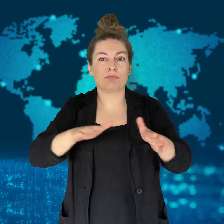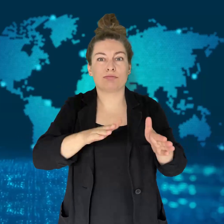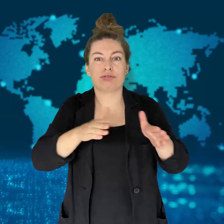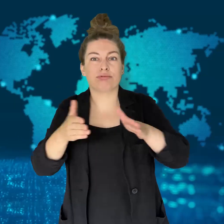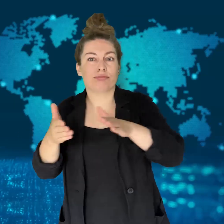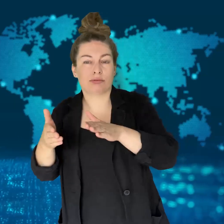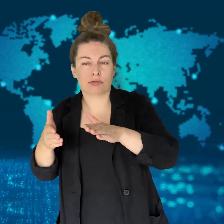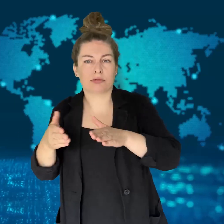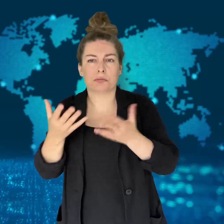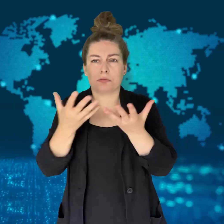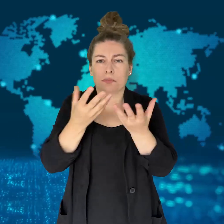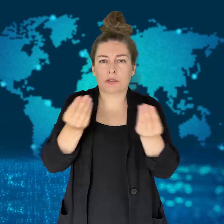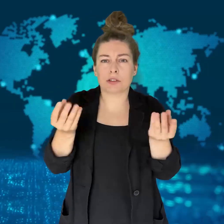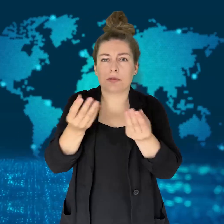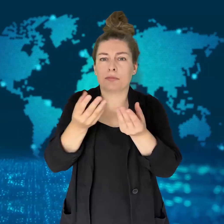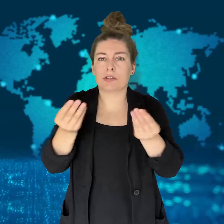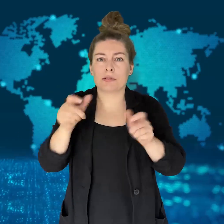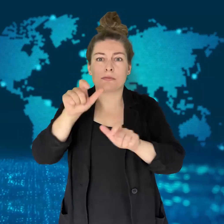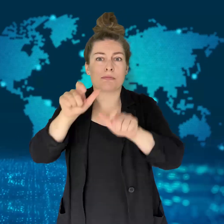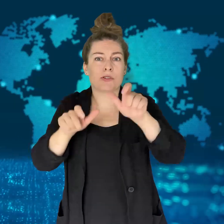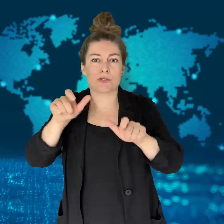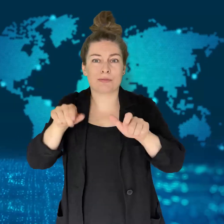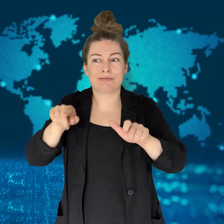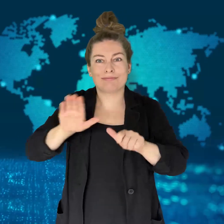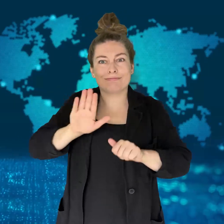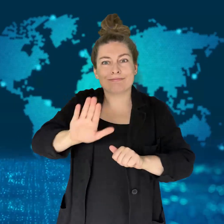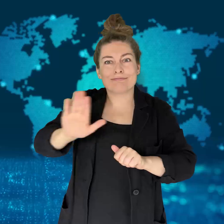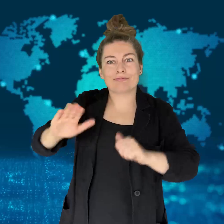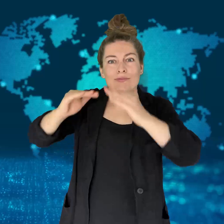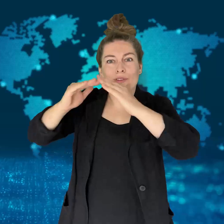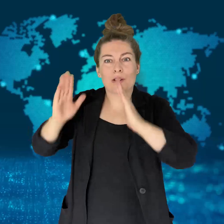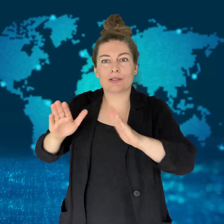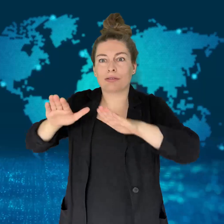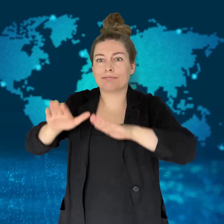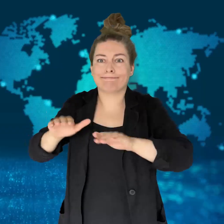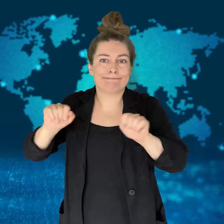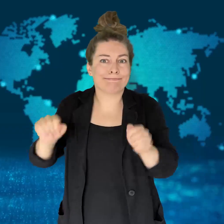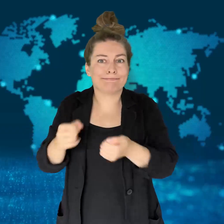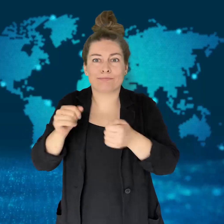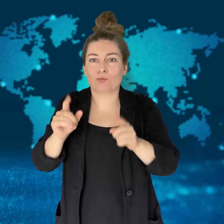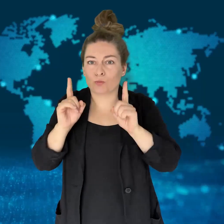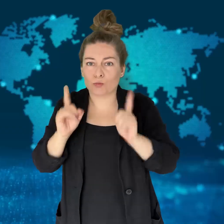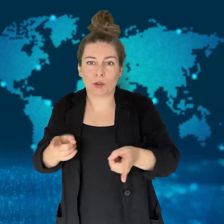They desire to create an Islamic state in Nigeria.